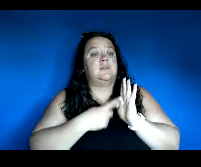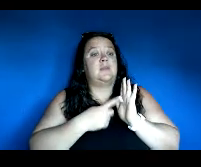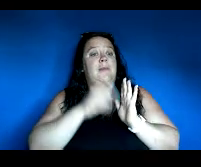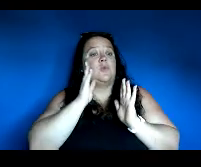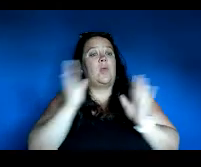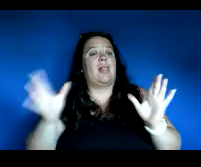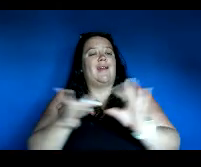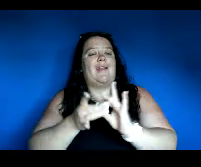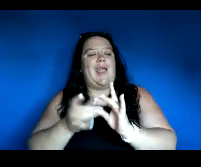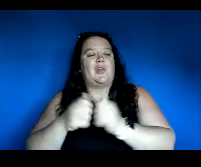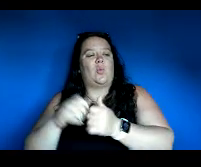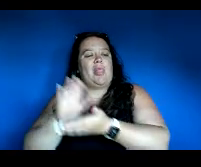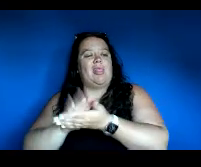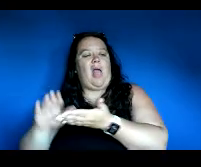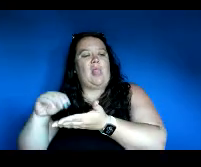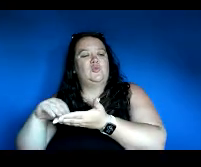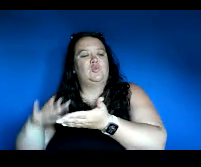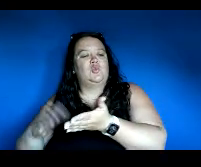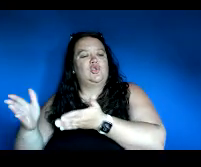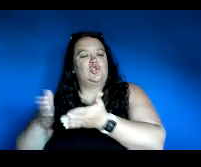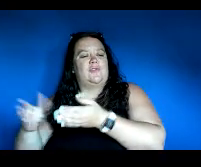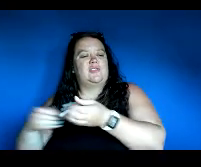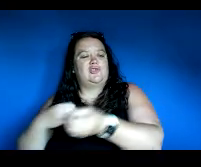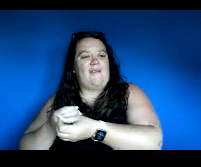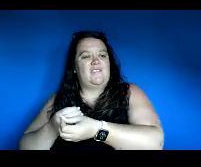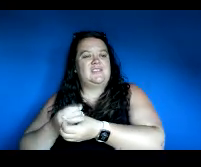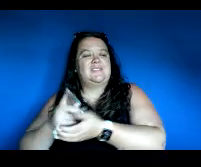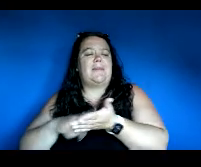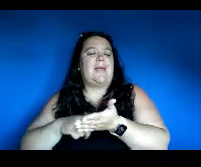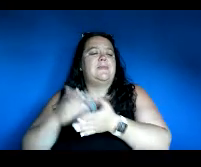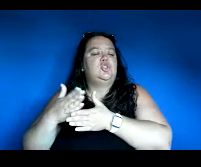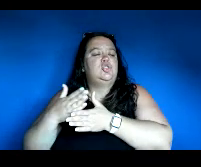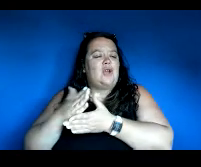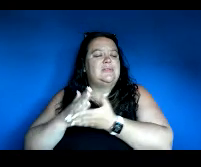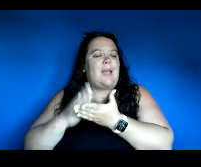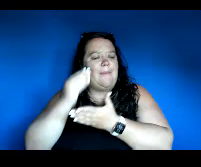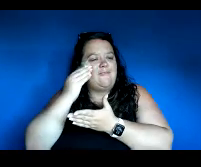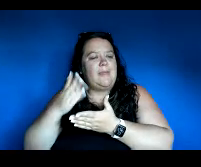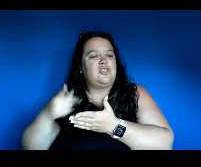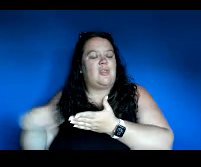and we need to share some information, so that those folks know what kind of support